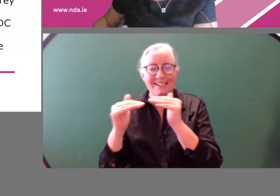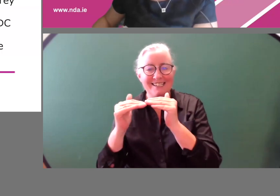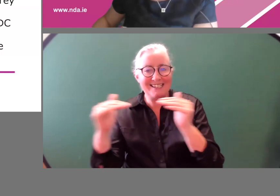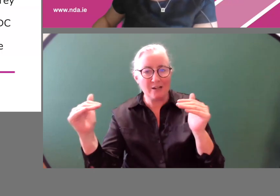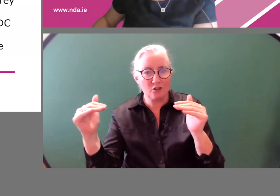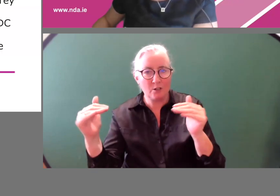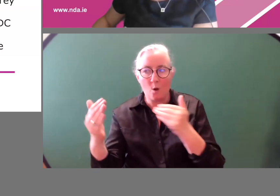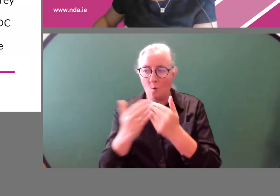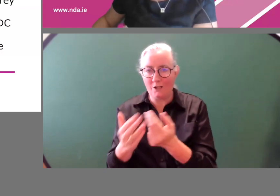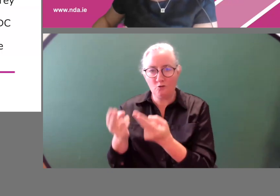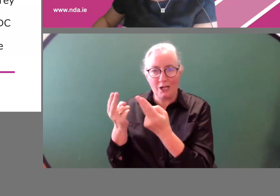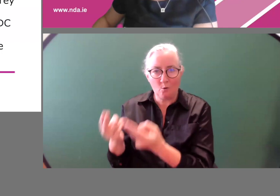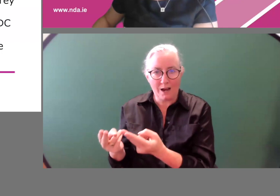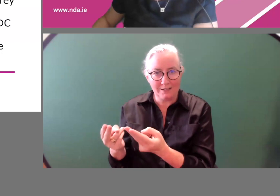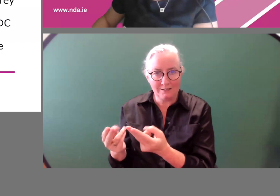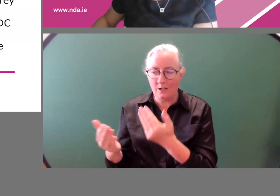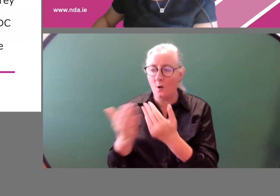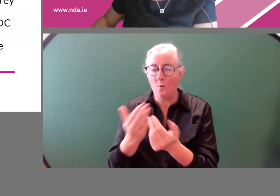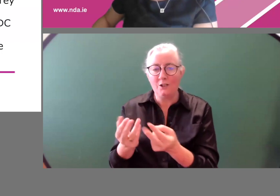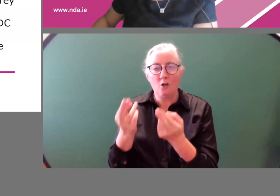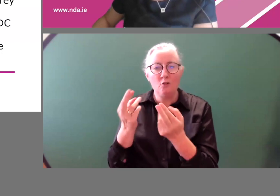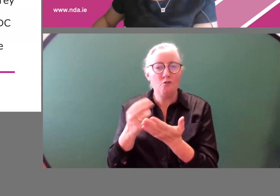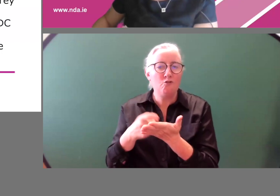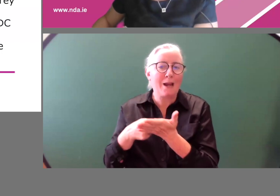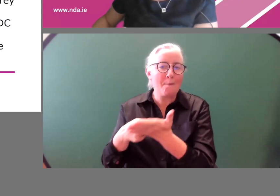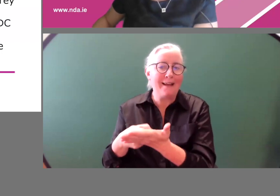requirement and what is a recommendation and we're hoping to go to public consultation